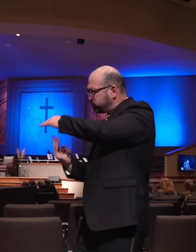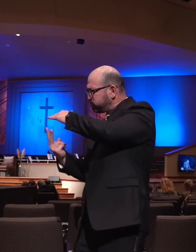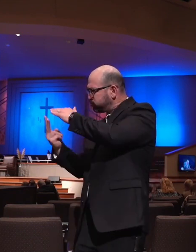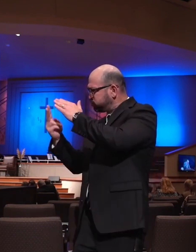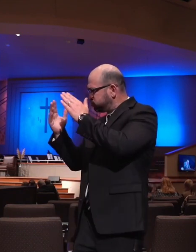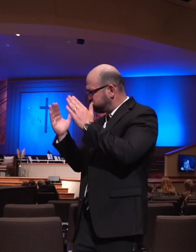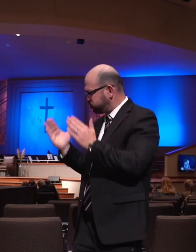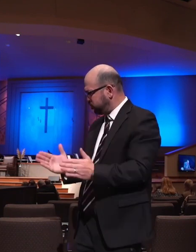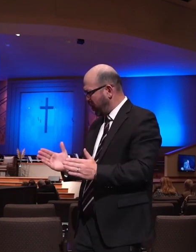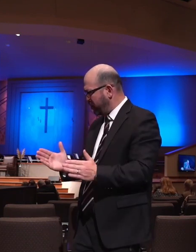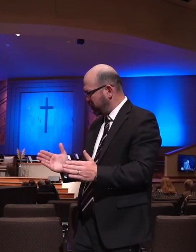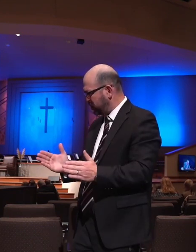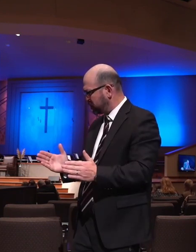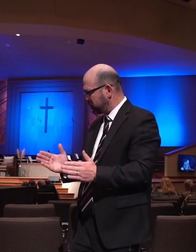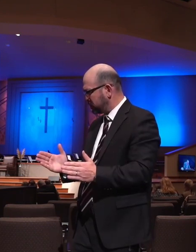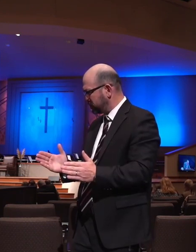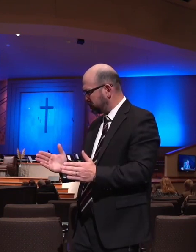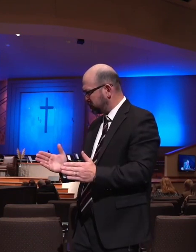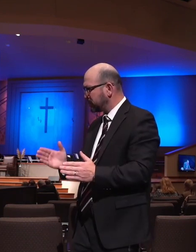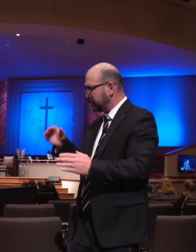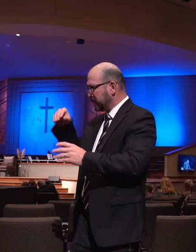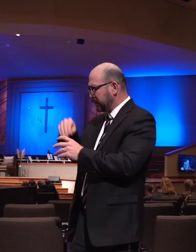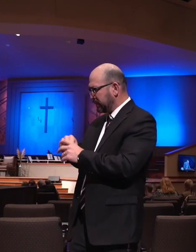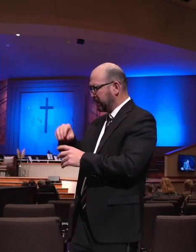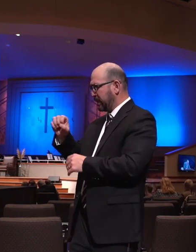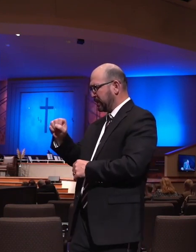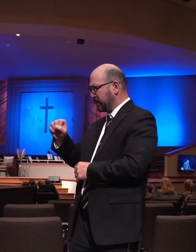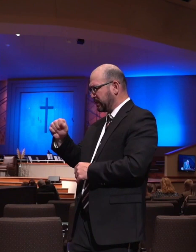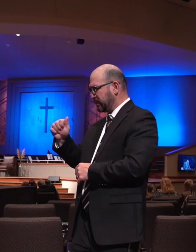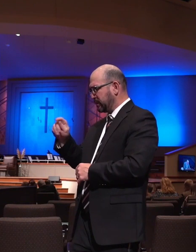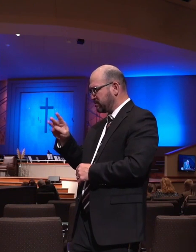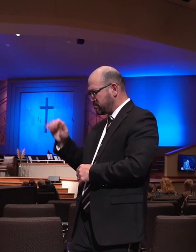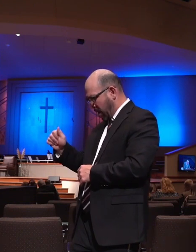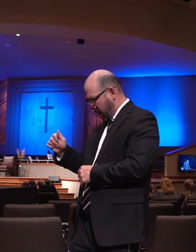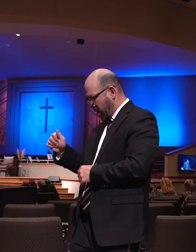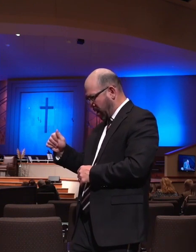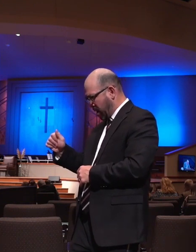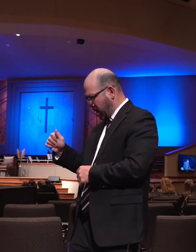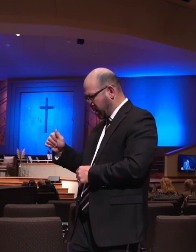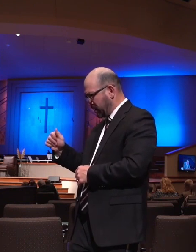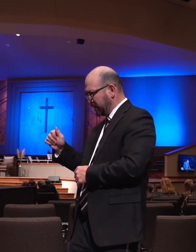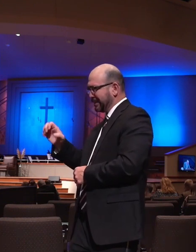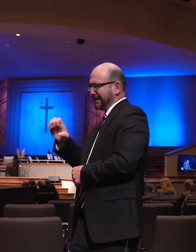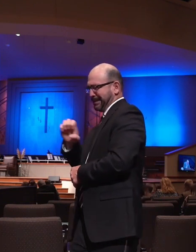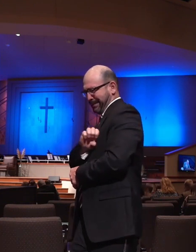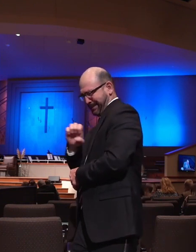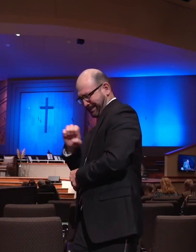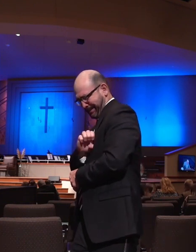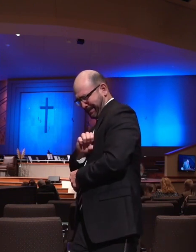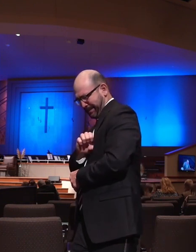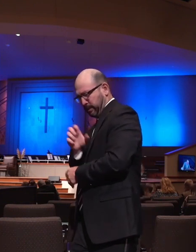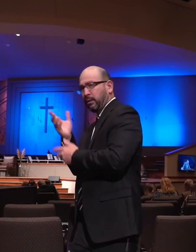has absolute faith would God my lord were with the prophet that is in Samaria